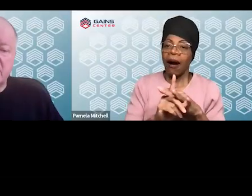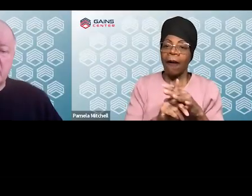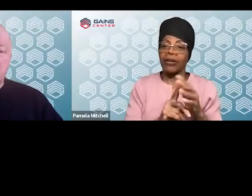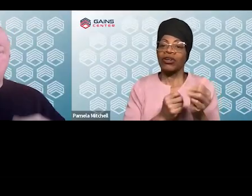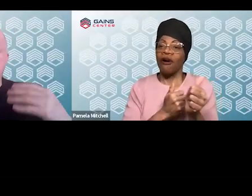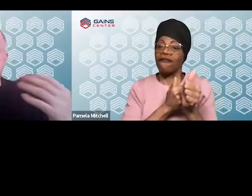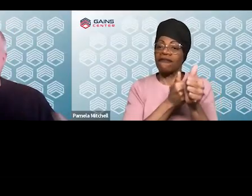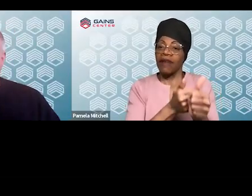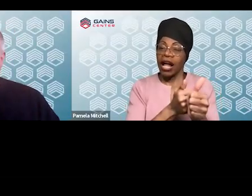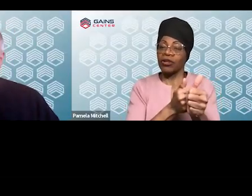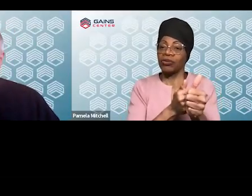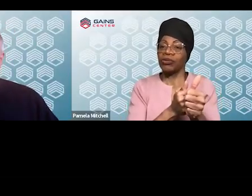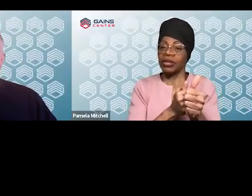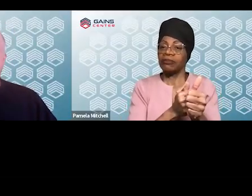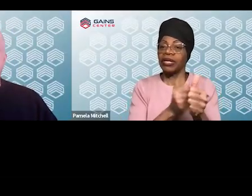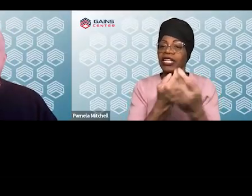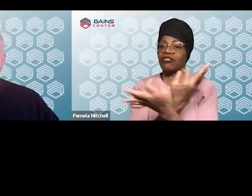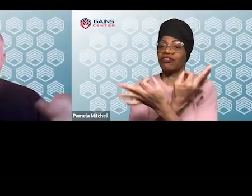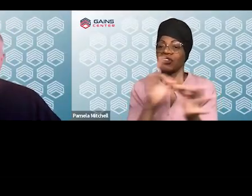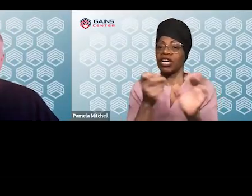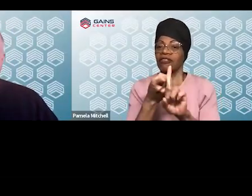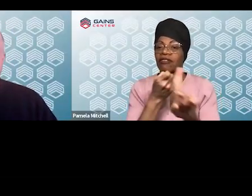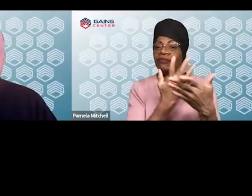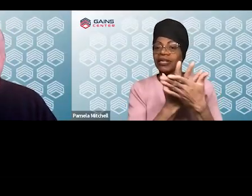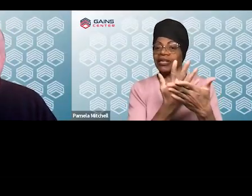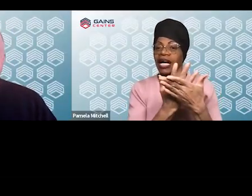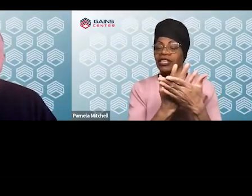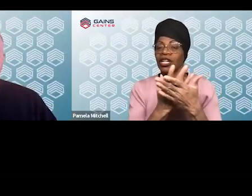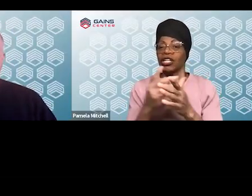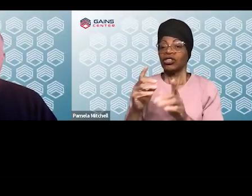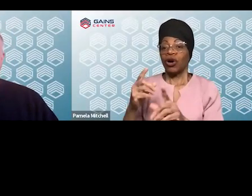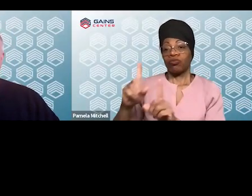And so far her data, she's been doing this for six months now,